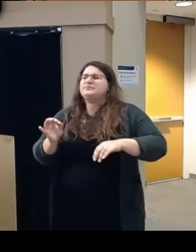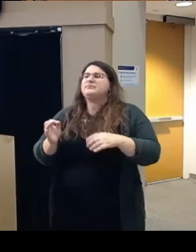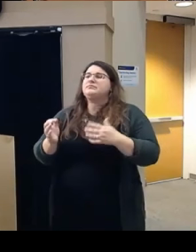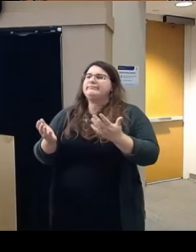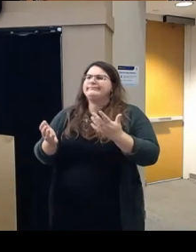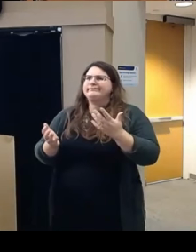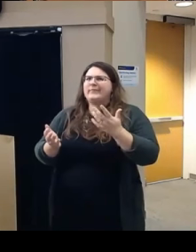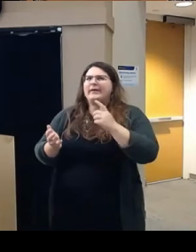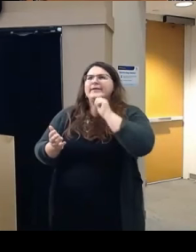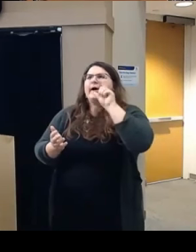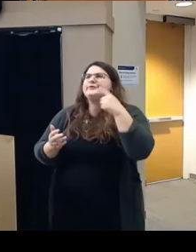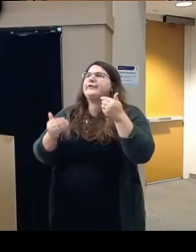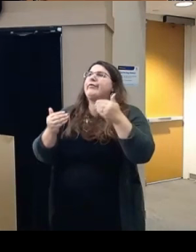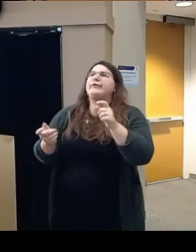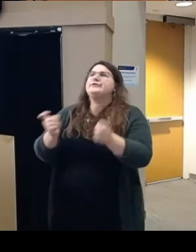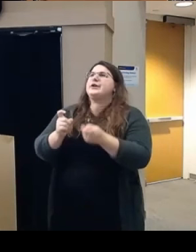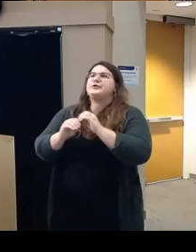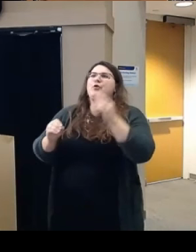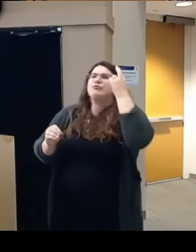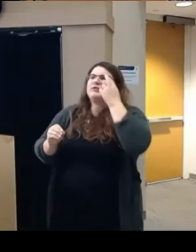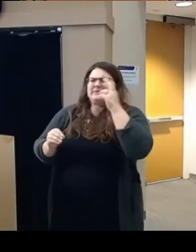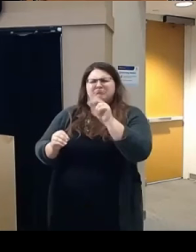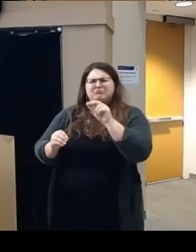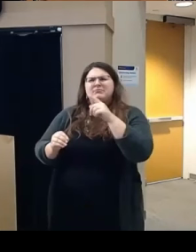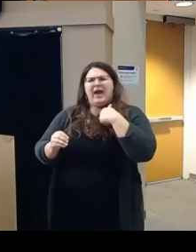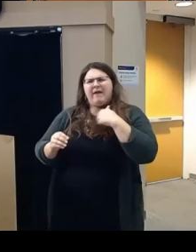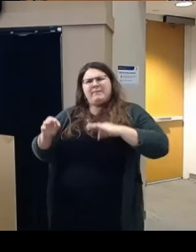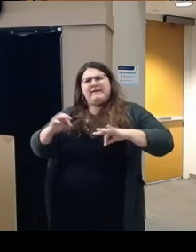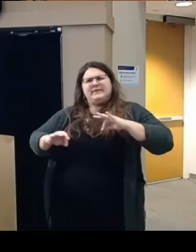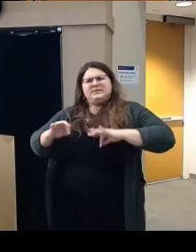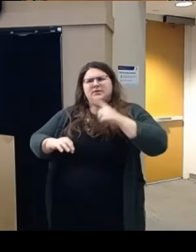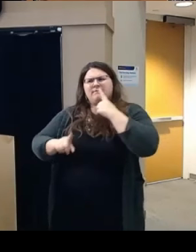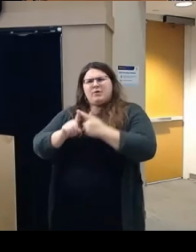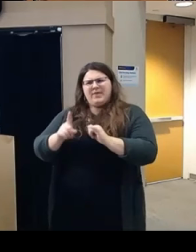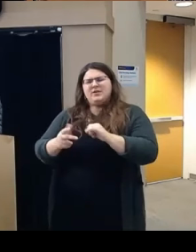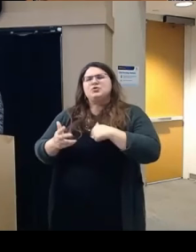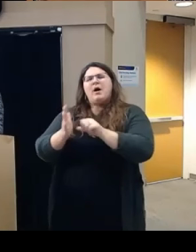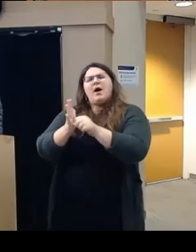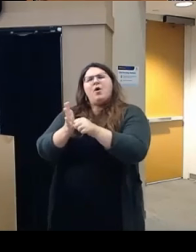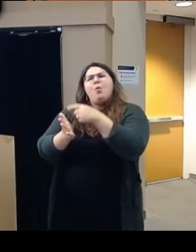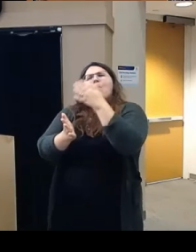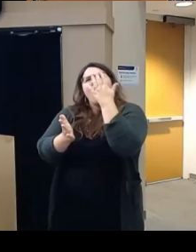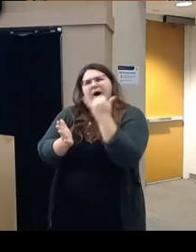a result of making these changes so I'm going to highlight those as well so I'll start with